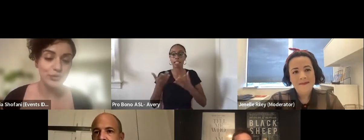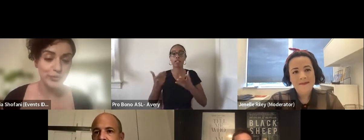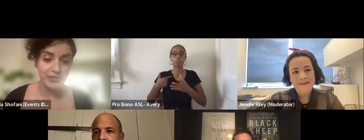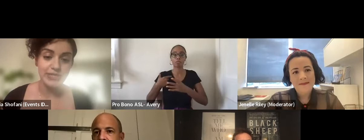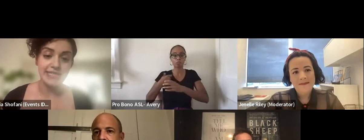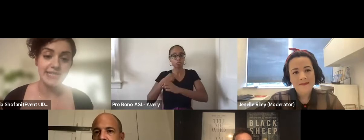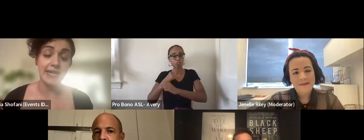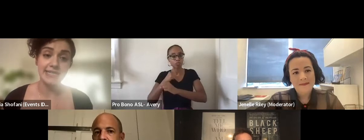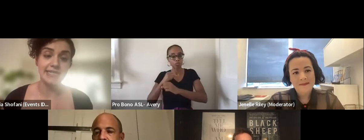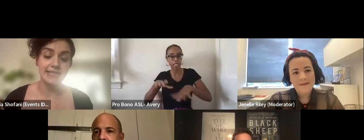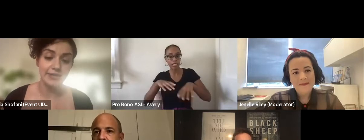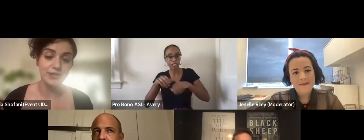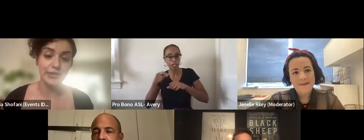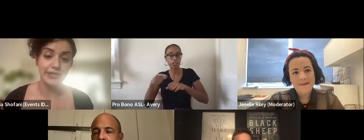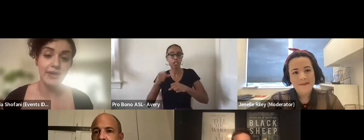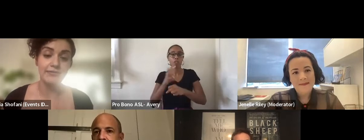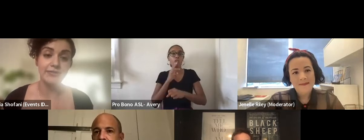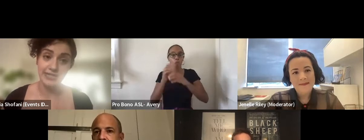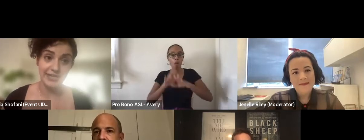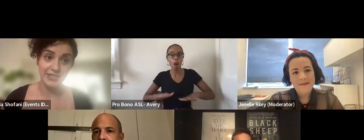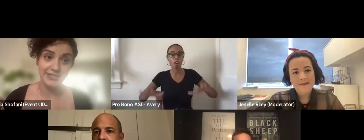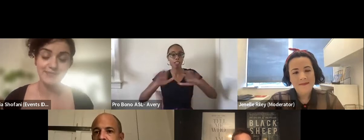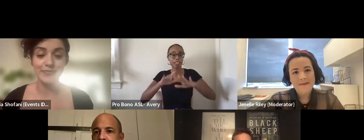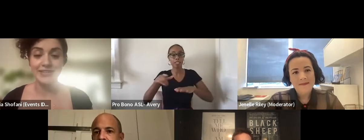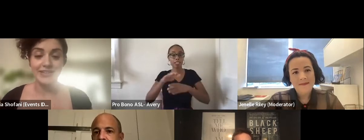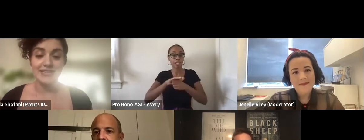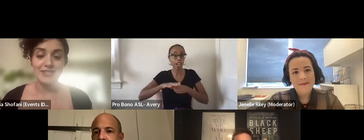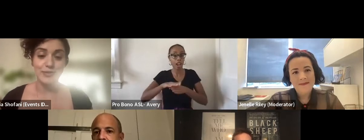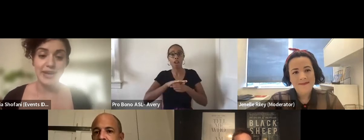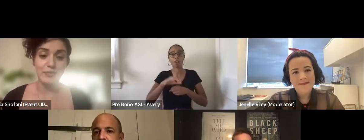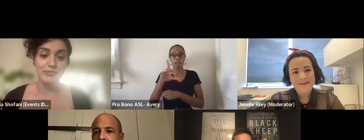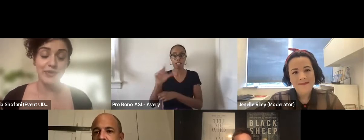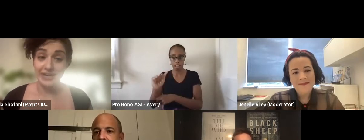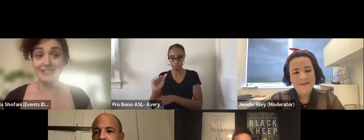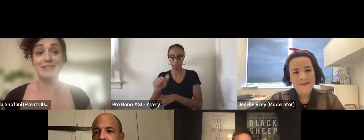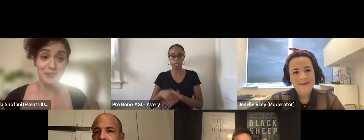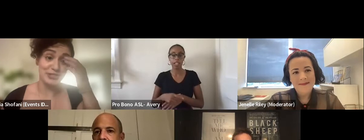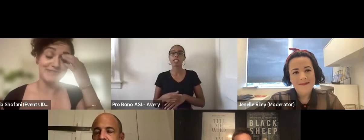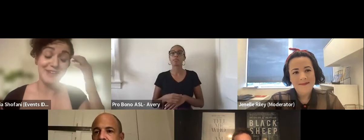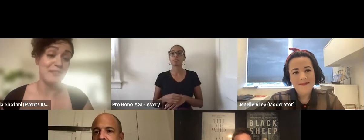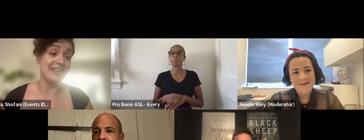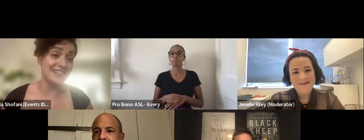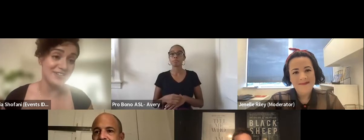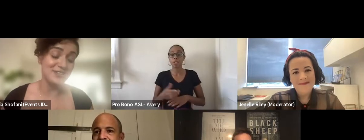So now I'll pass it on to Jenelle.